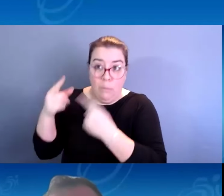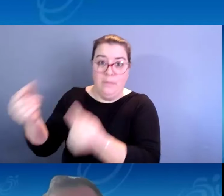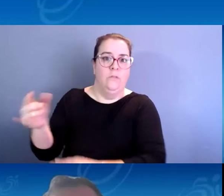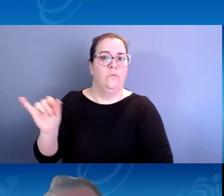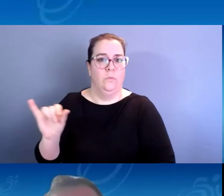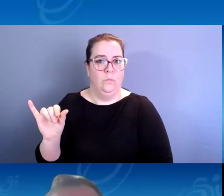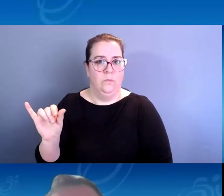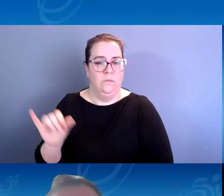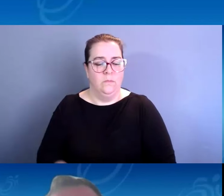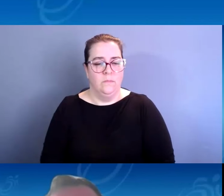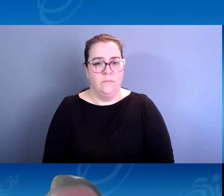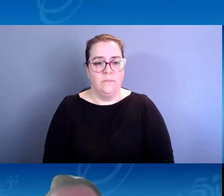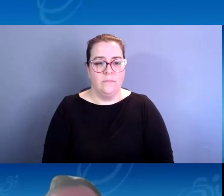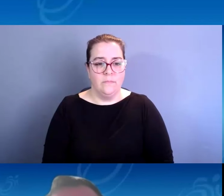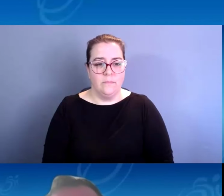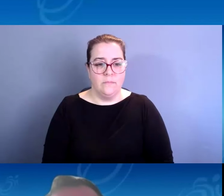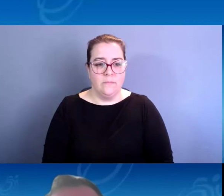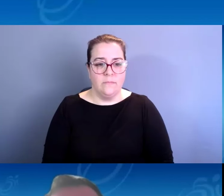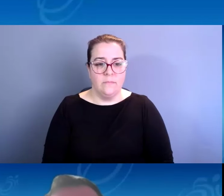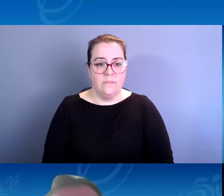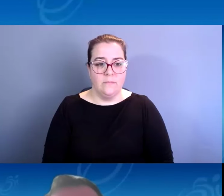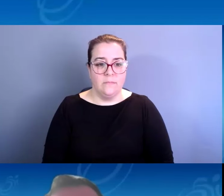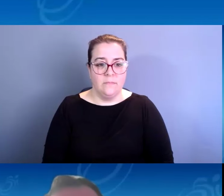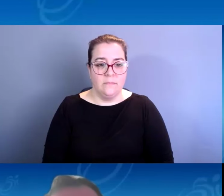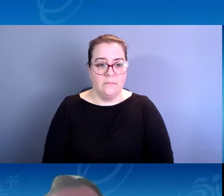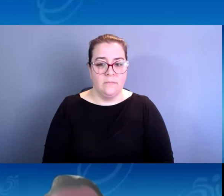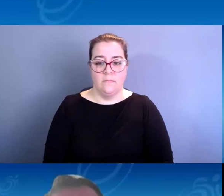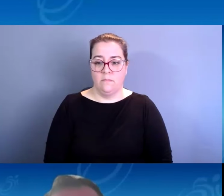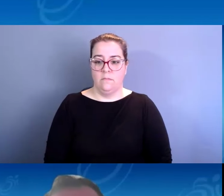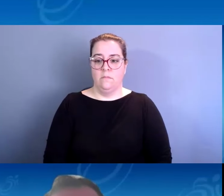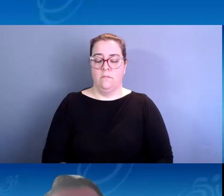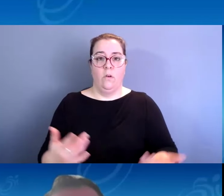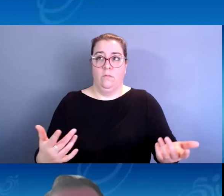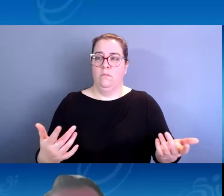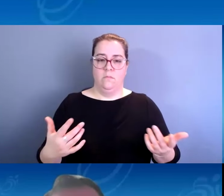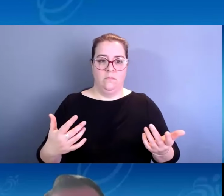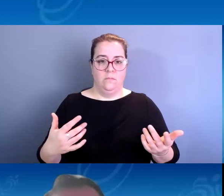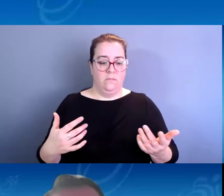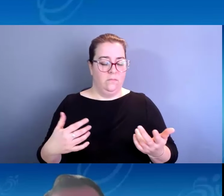have to wrap up this whole thing with experiences. That's part of the execution.